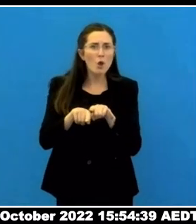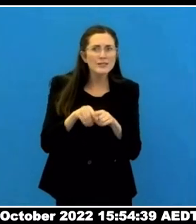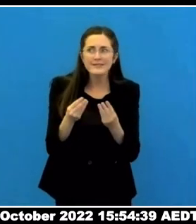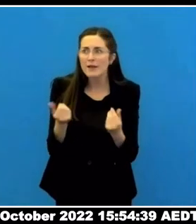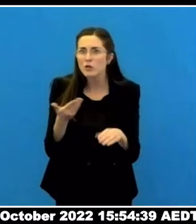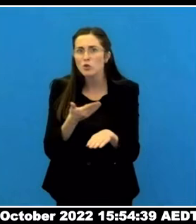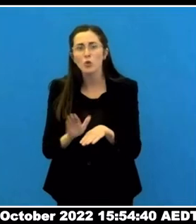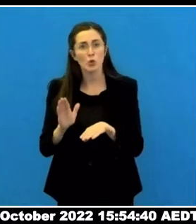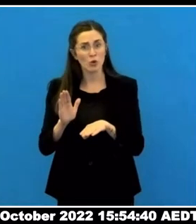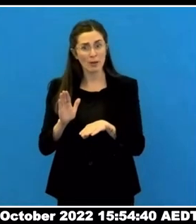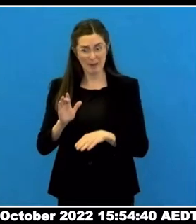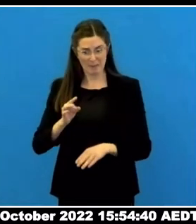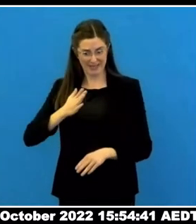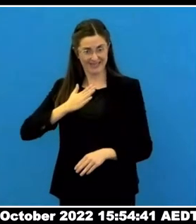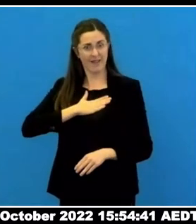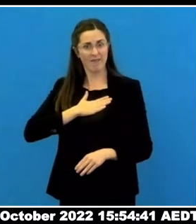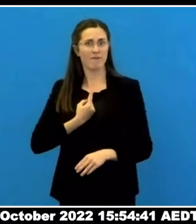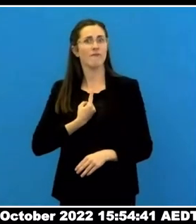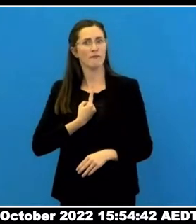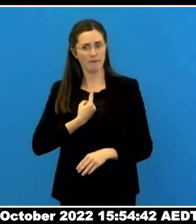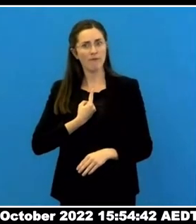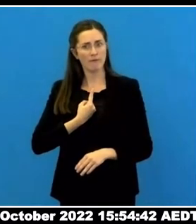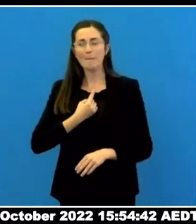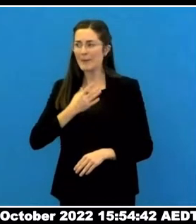doing this from my own experience, my own search.